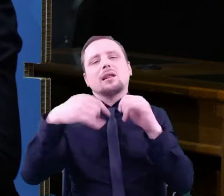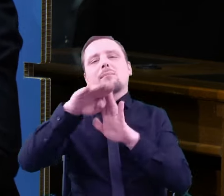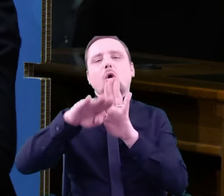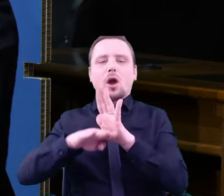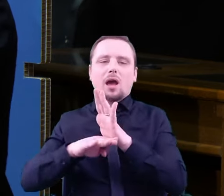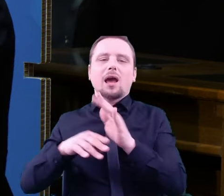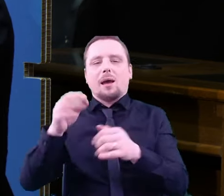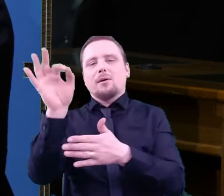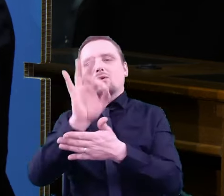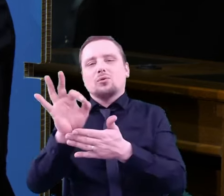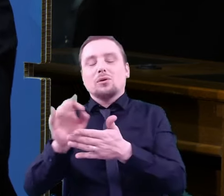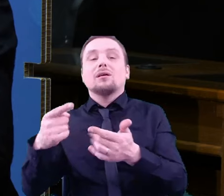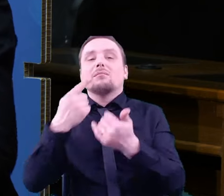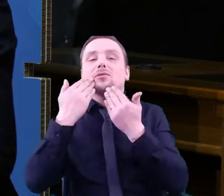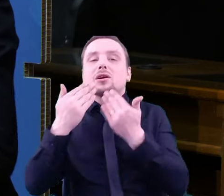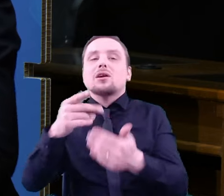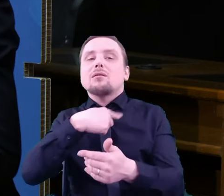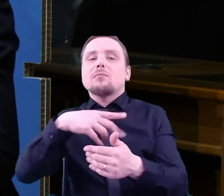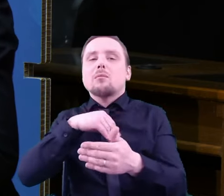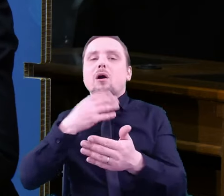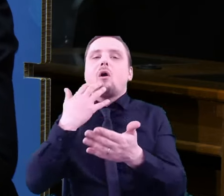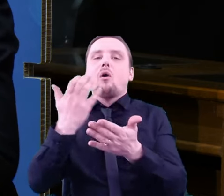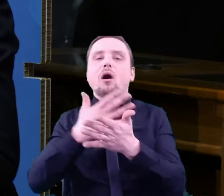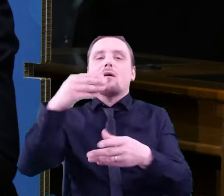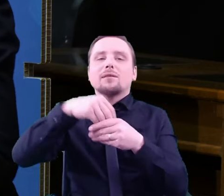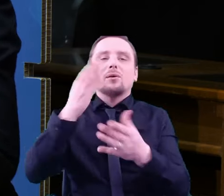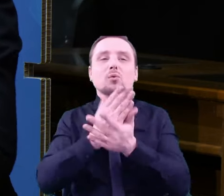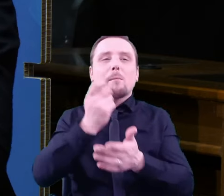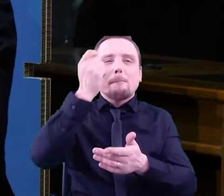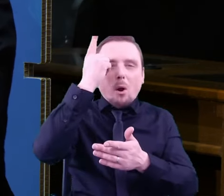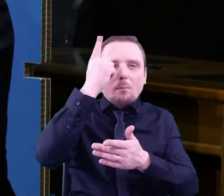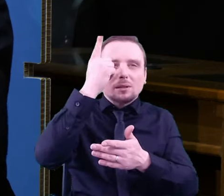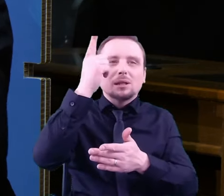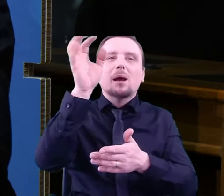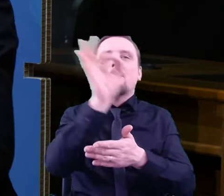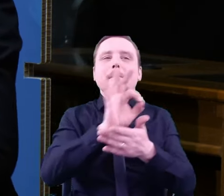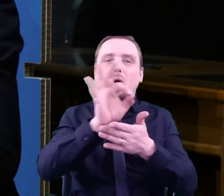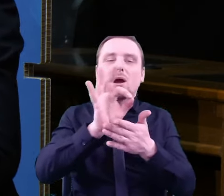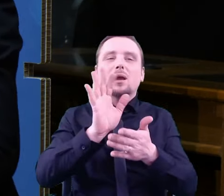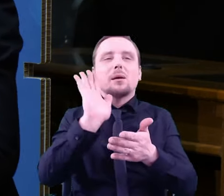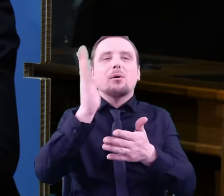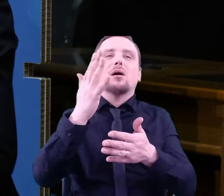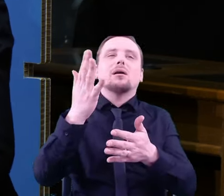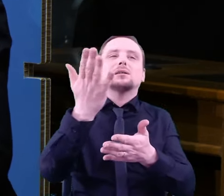at the architectural concept stage and for gathering inspiration.